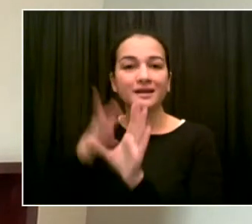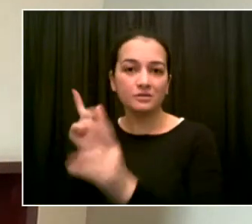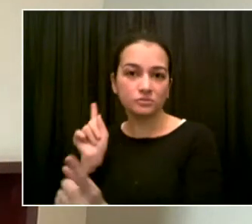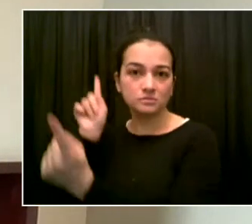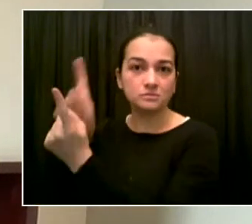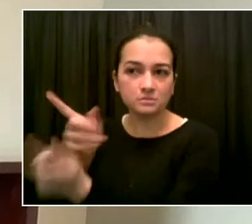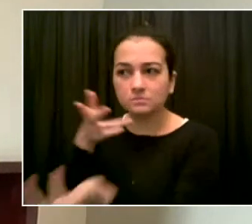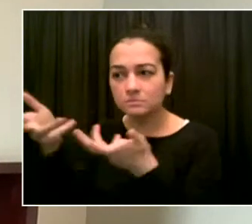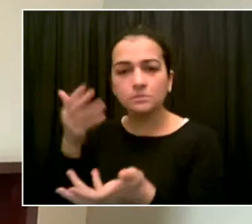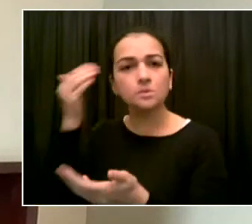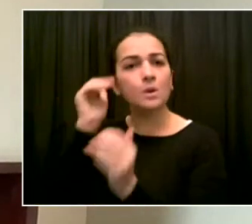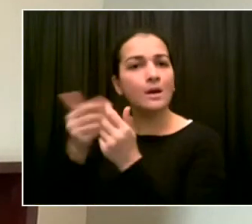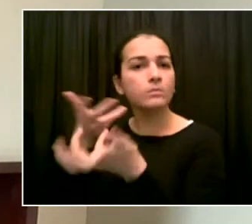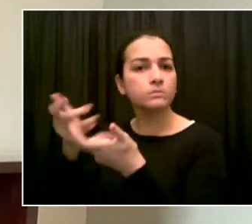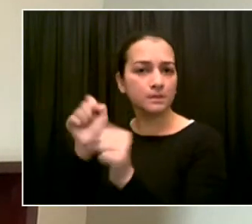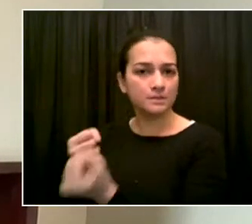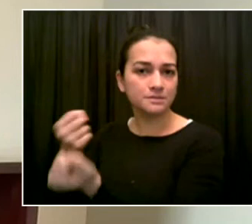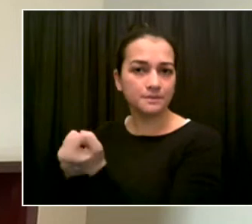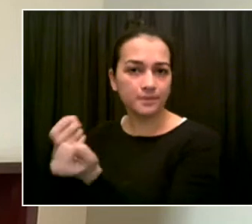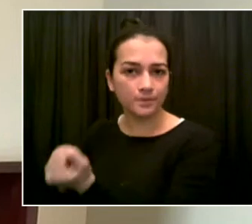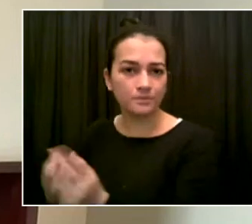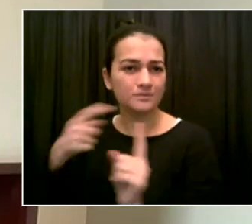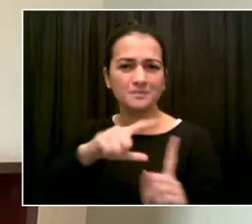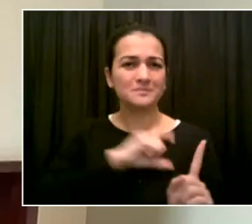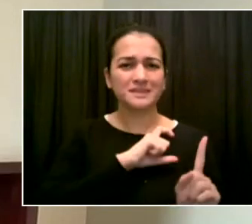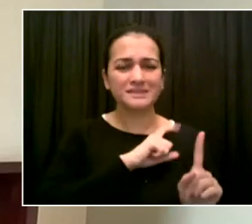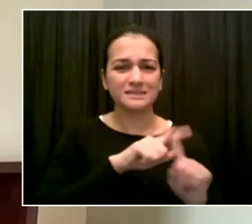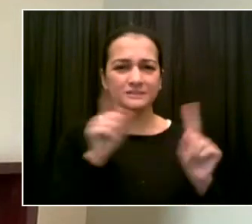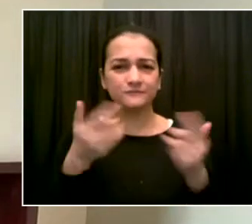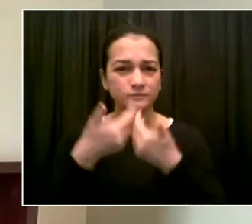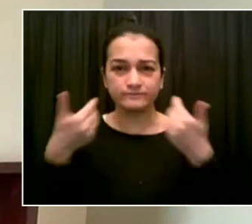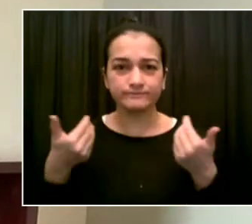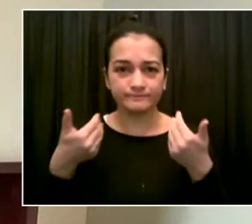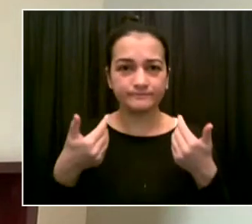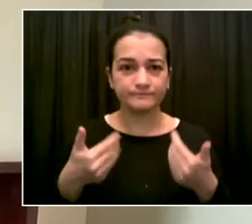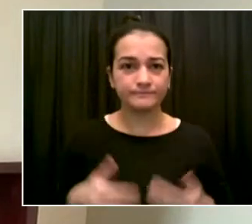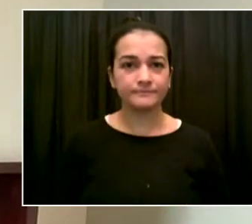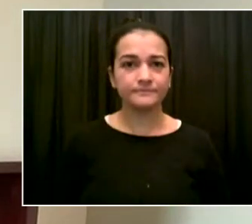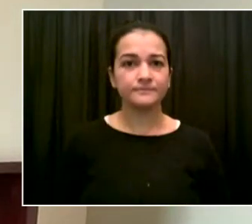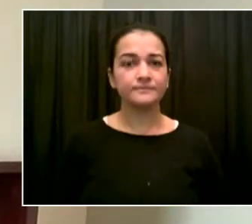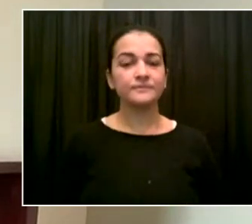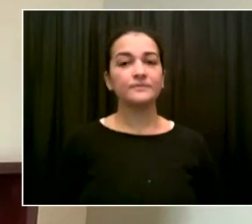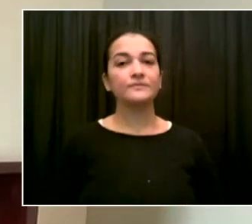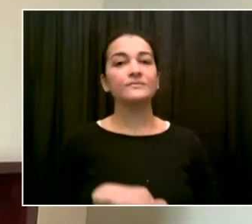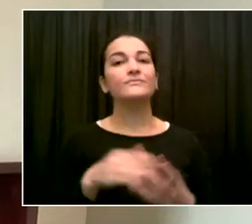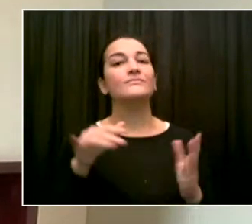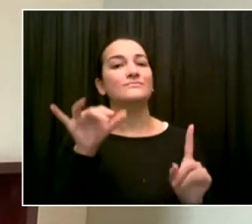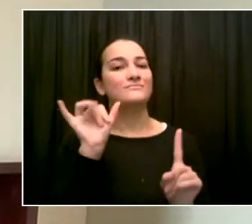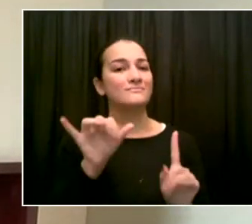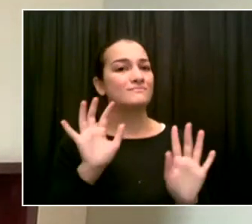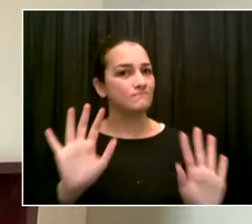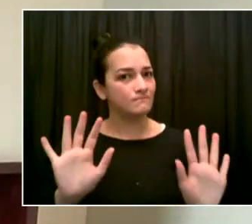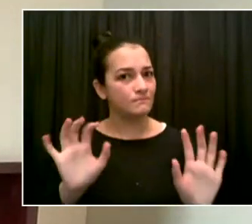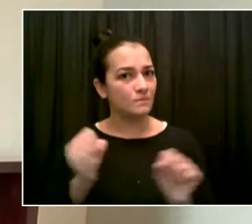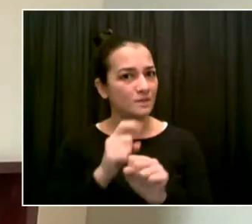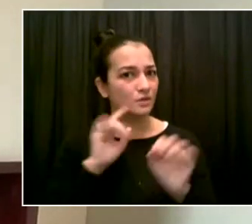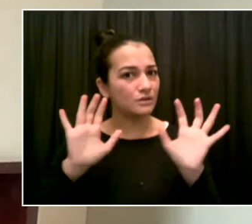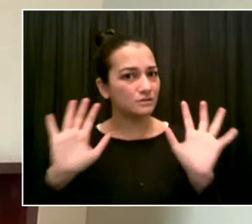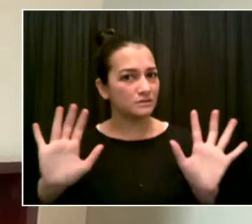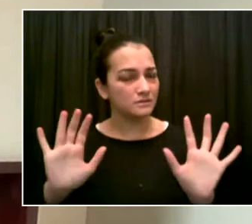E HAVHAD A PRE- EXISTING MENTAL HEALTH CRISIS BEFORE THE PANDEMIC AND THE PANDEMIC HAS WORSENED IT. WE HERE MENTAL HEALTH AMERICA HAVE REAL-TIME DATA FROM THE SCREENING